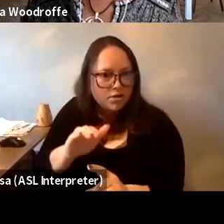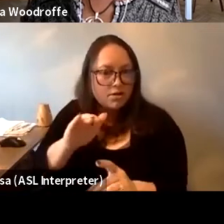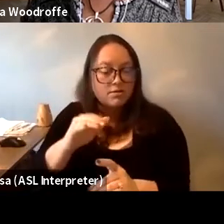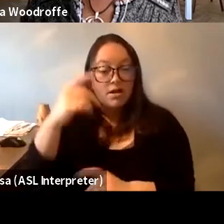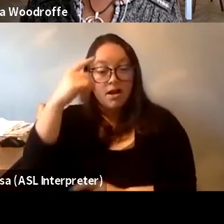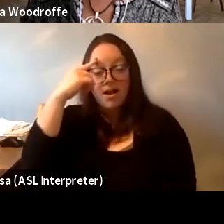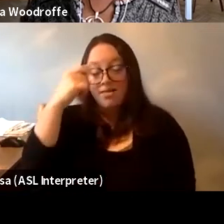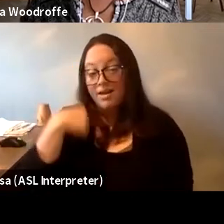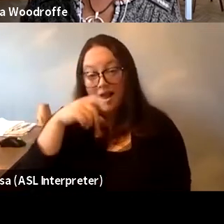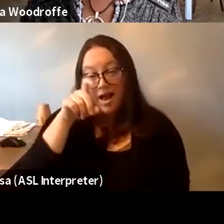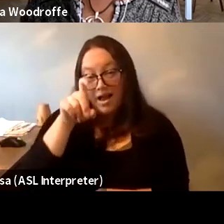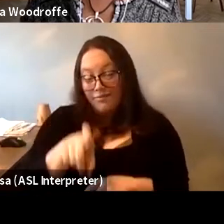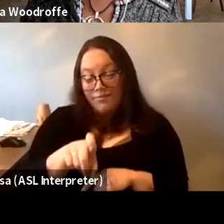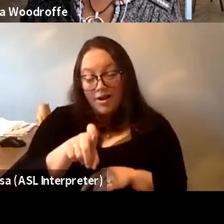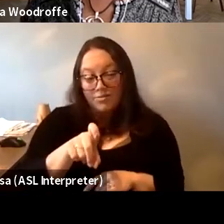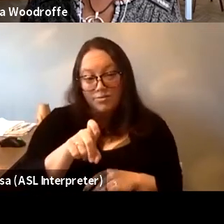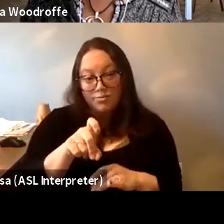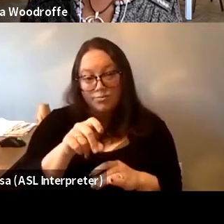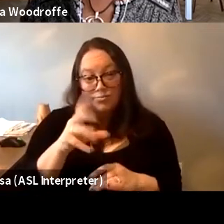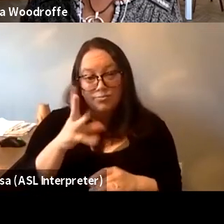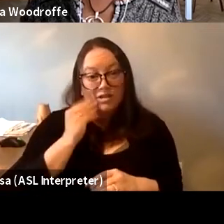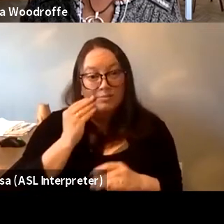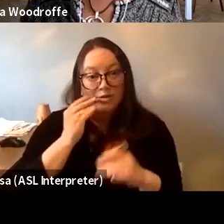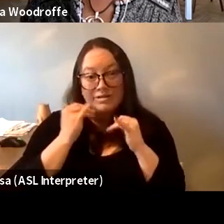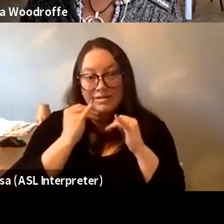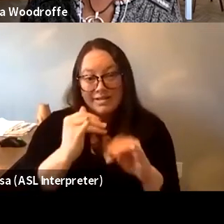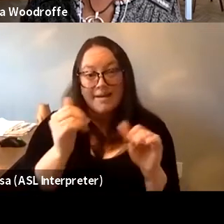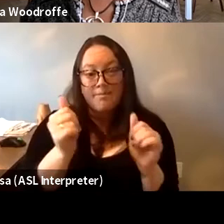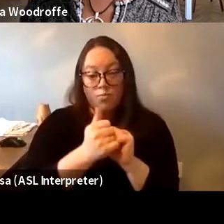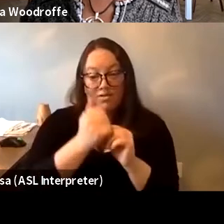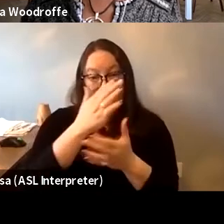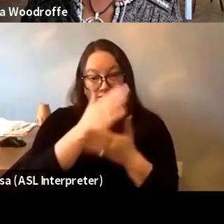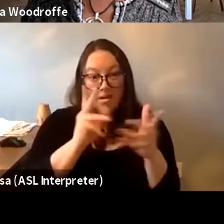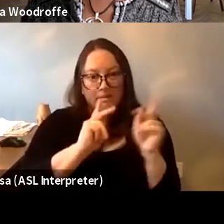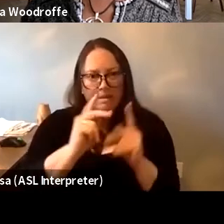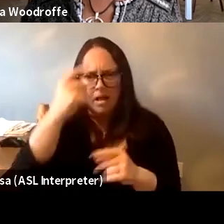who I thought were really good friends and, you know, we're